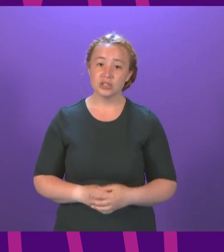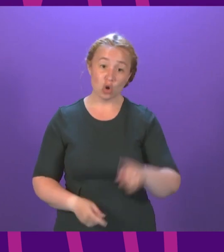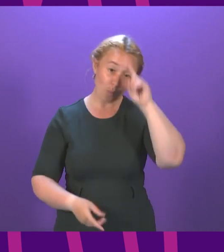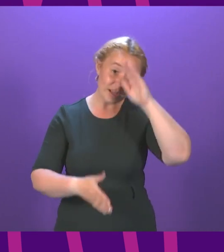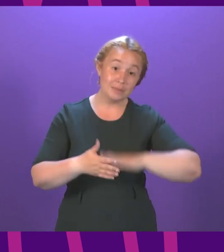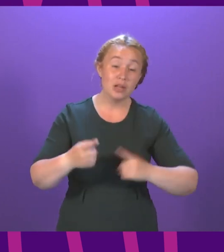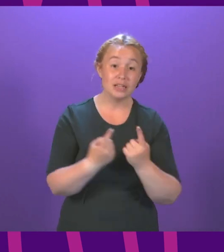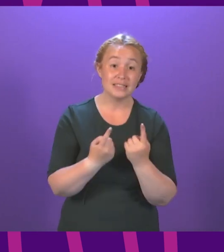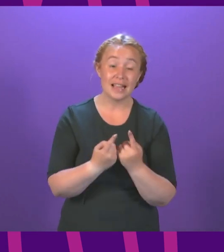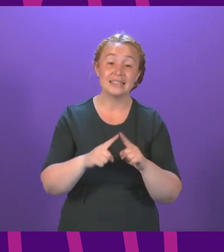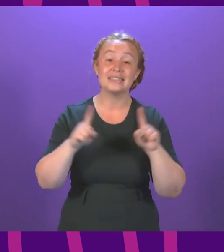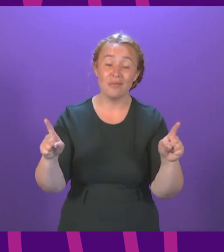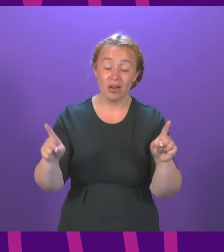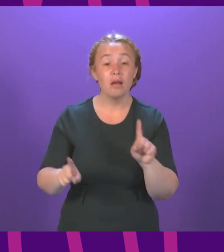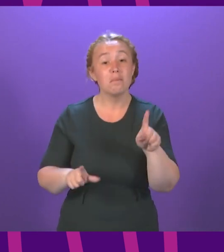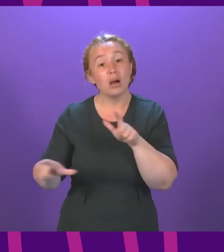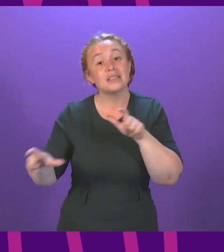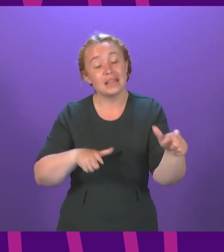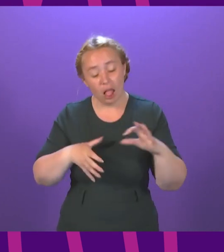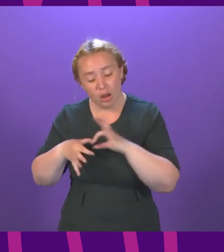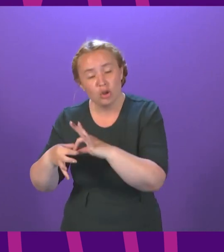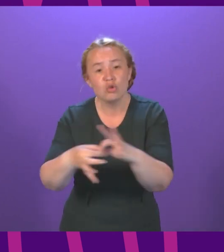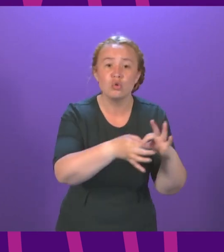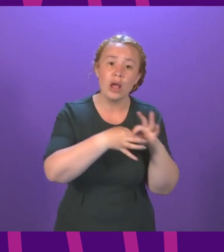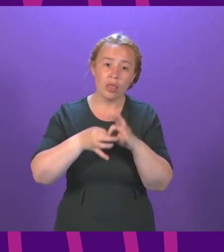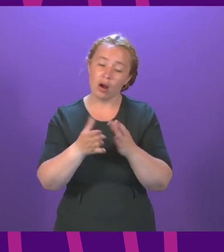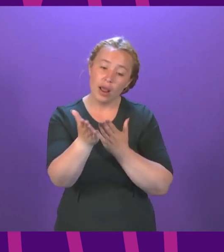that we are all in this together and we have to come through it together. Those who are